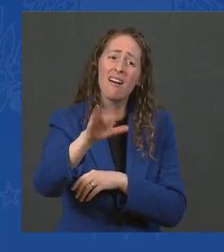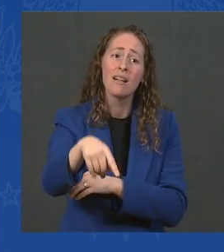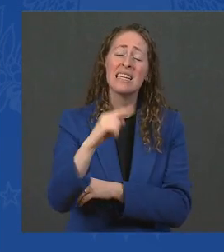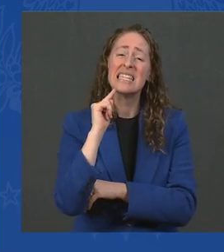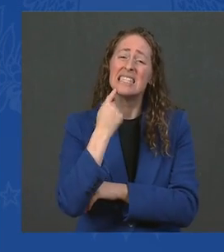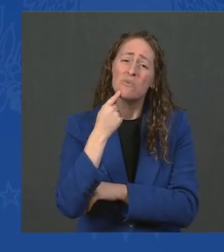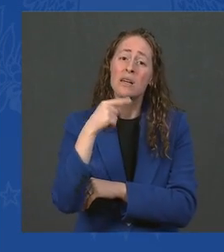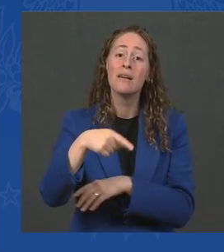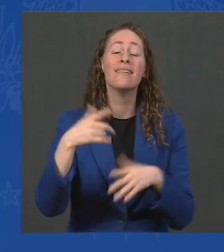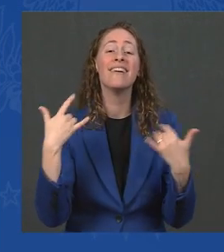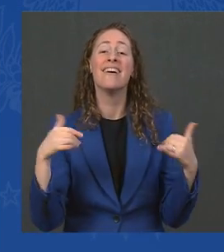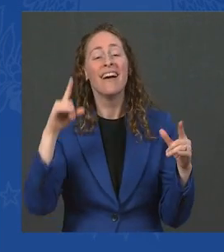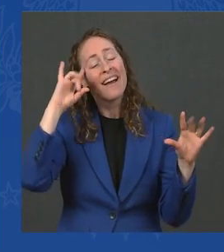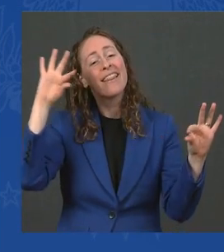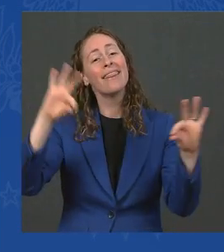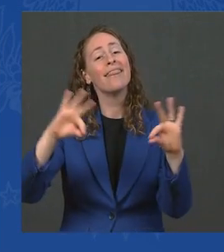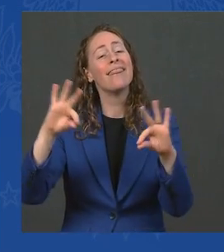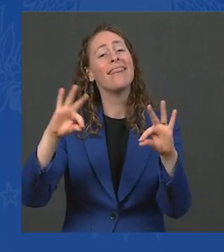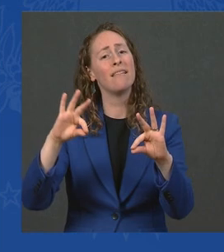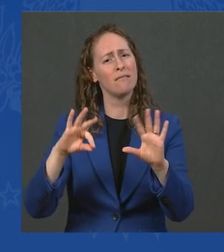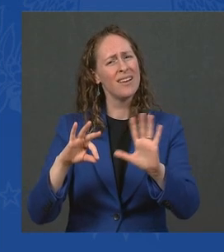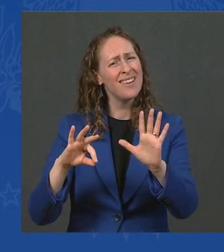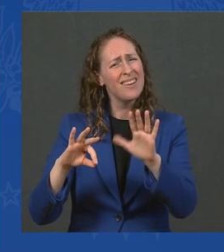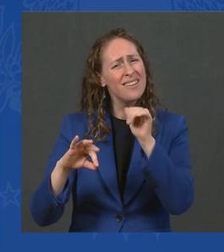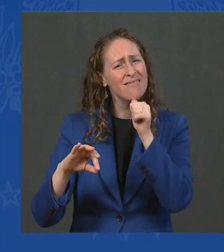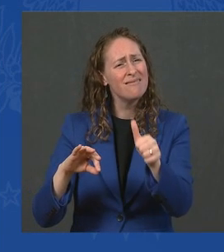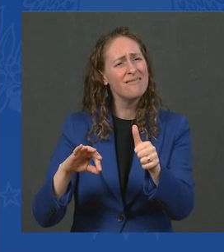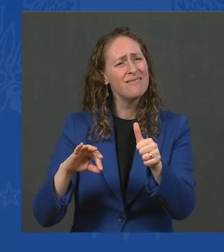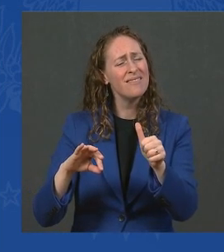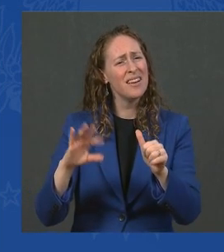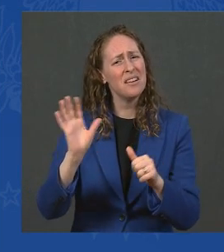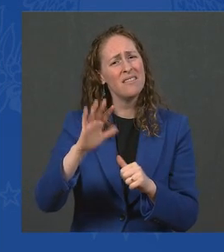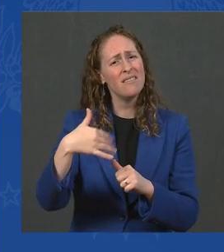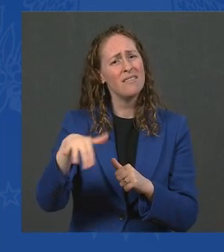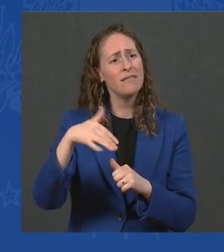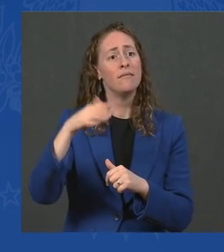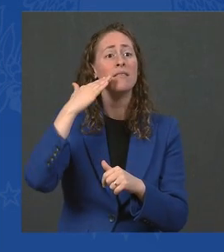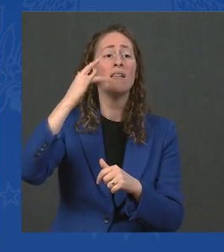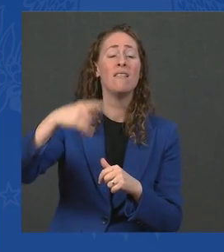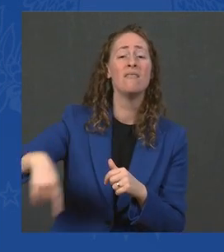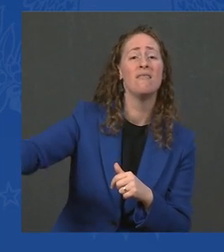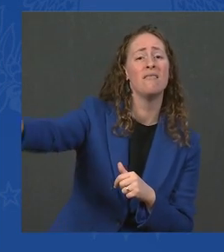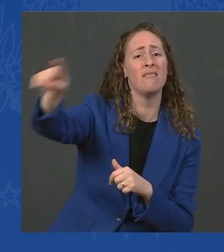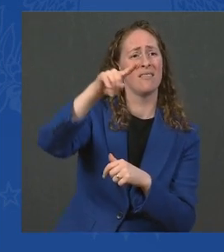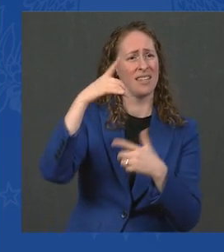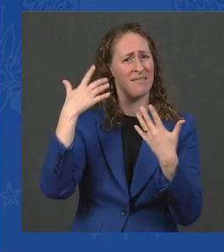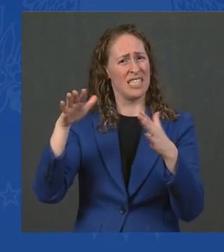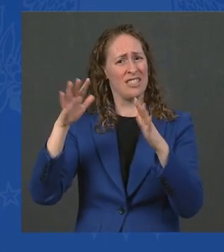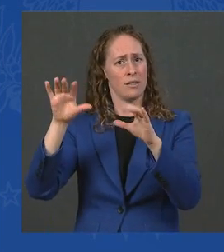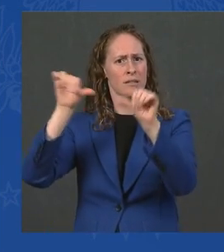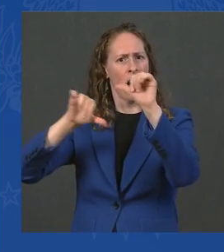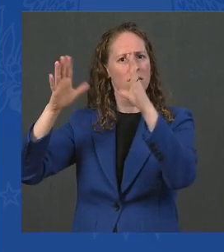And I don't know of any scientist out there in this field that doesn't think it makes considerable sense